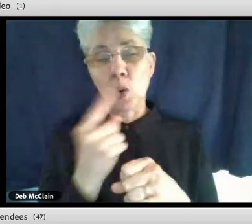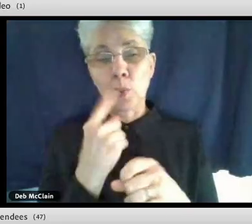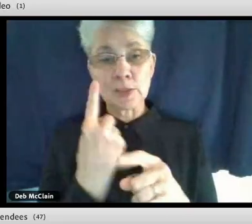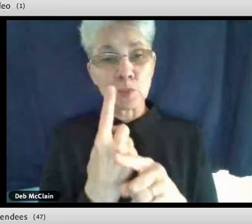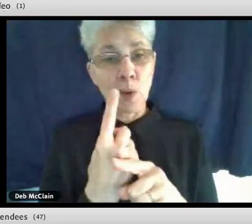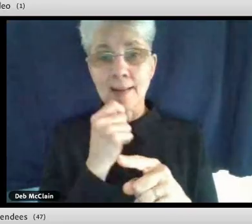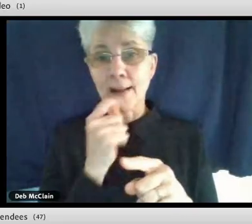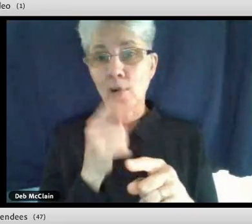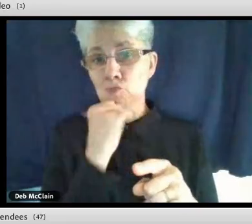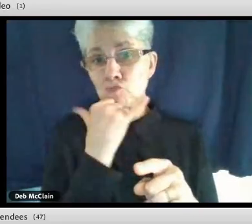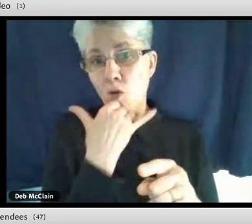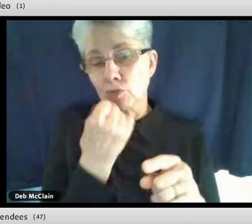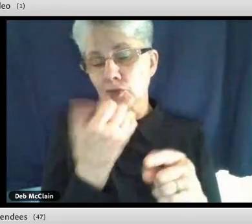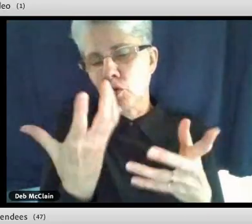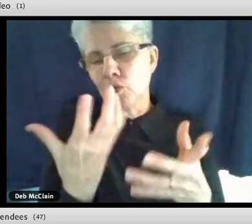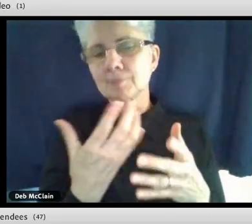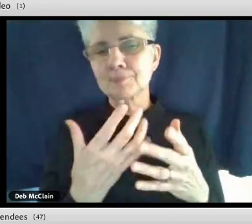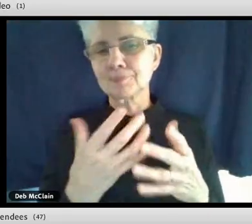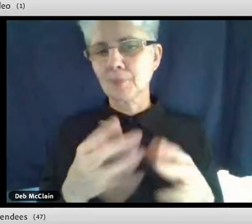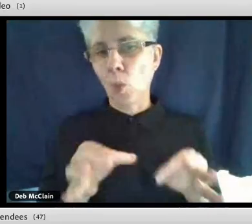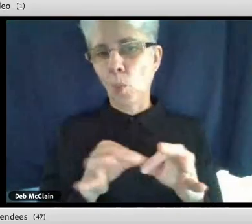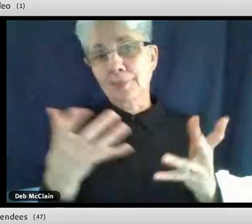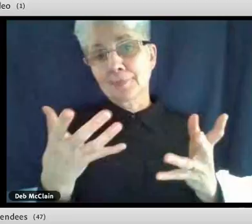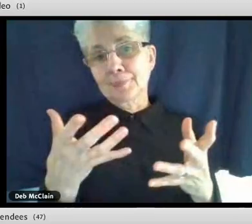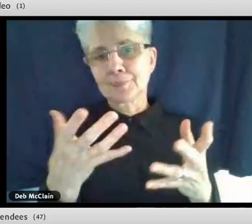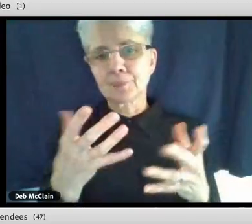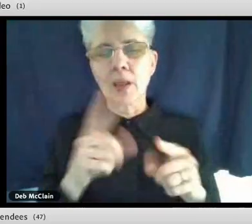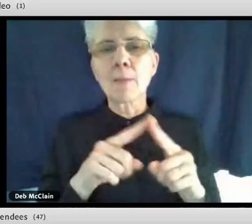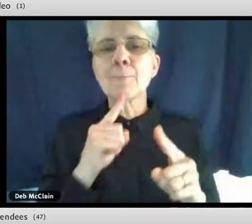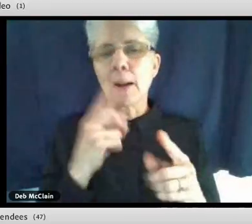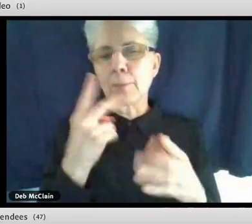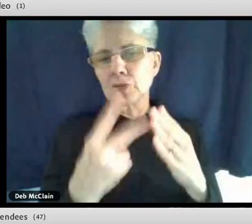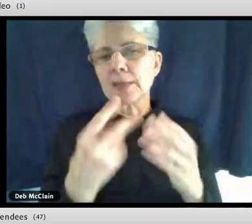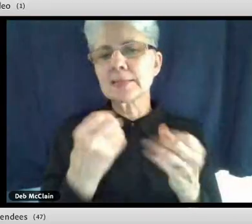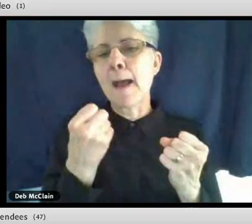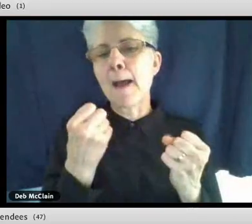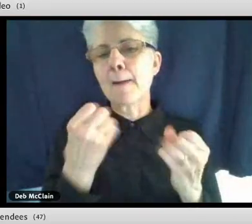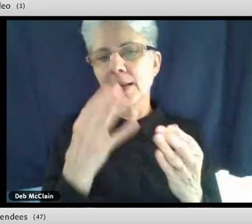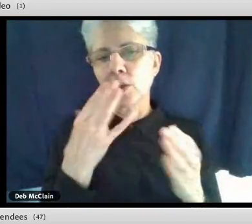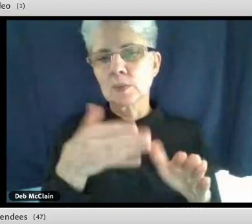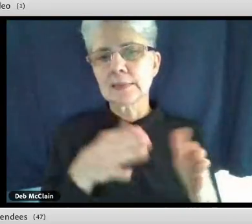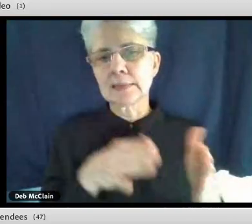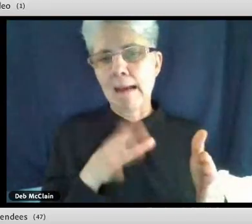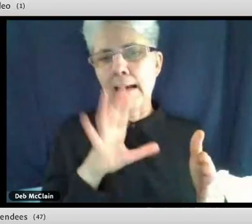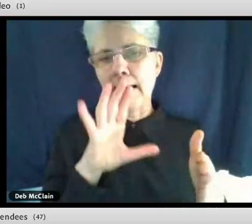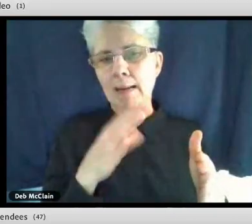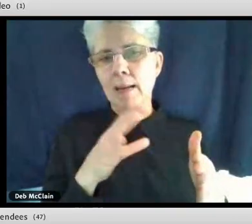They're not always wrong, so take it for what it's worth, but it does project how many will die by August 4th.